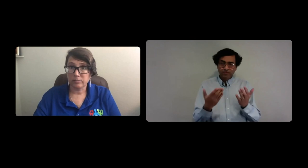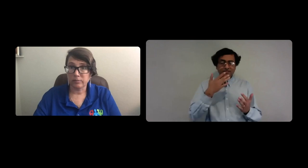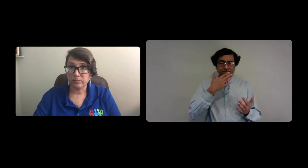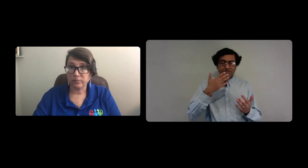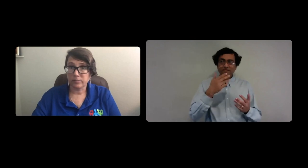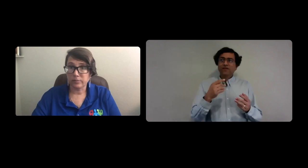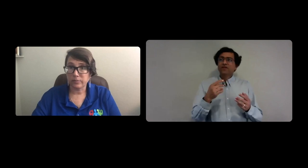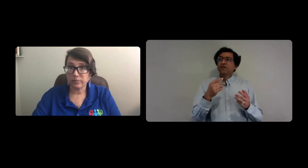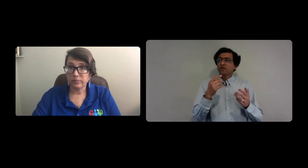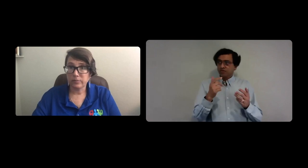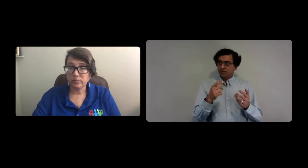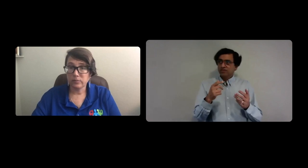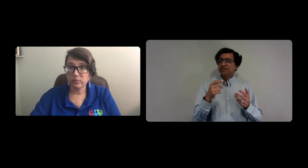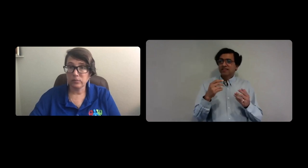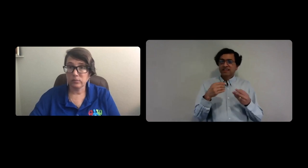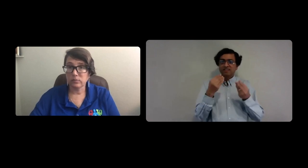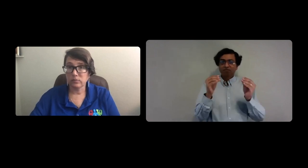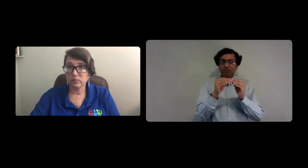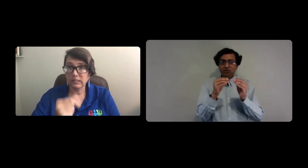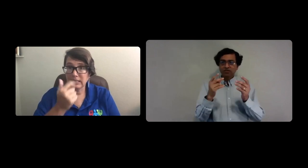It is possible.